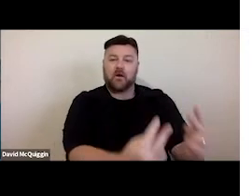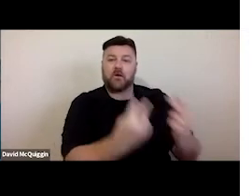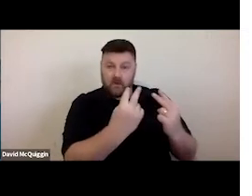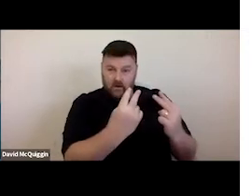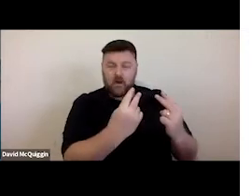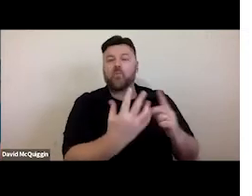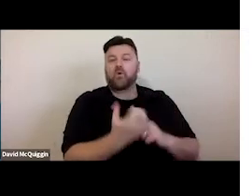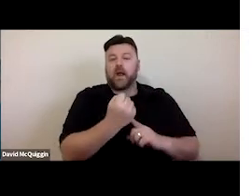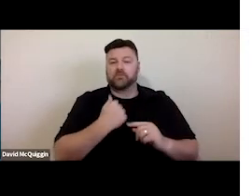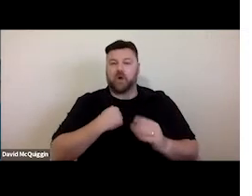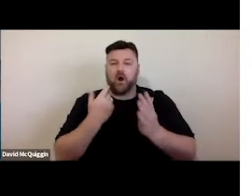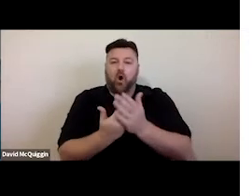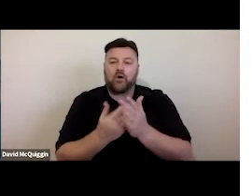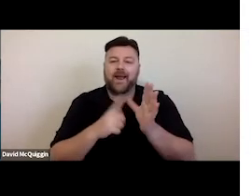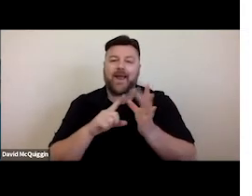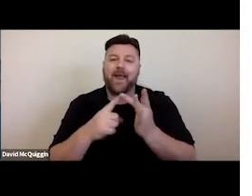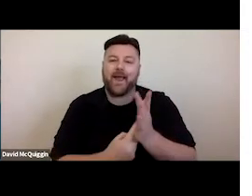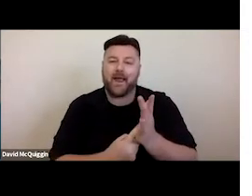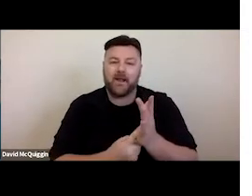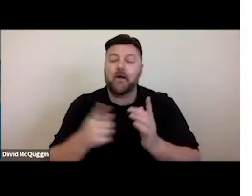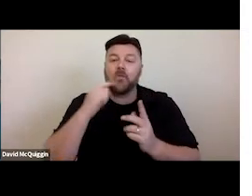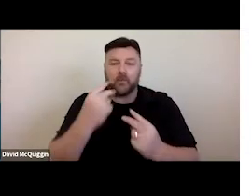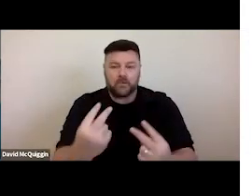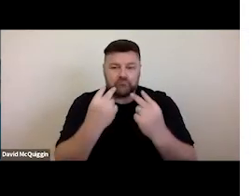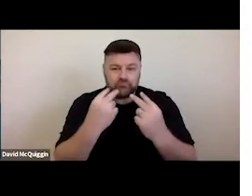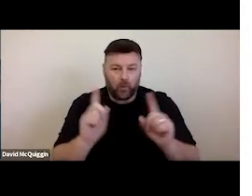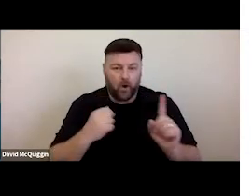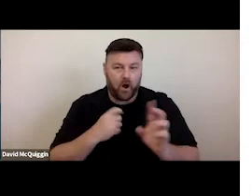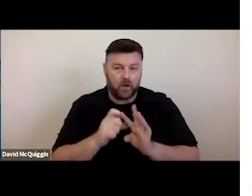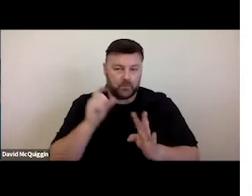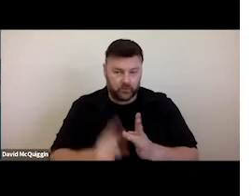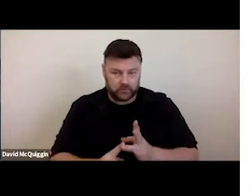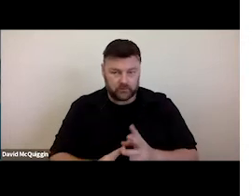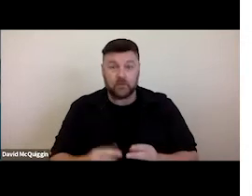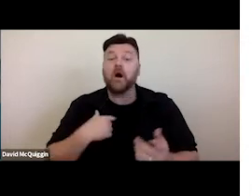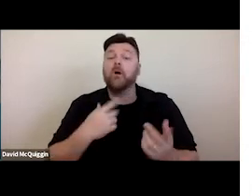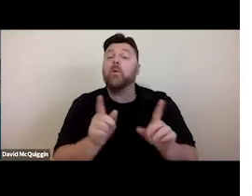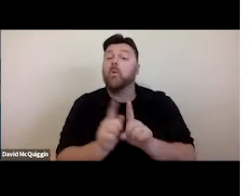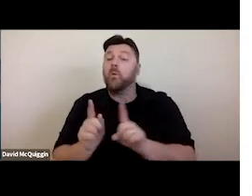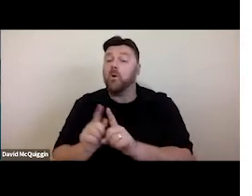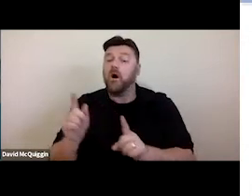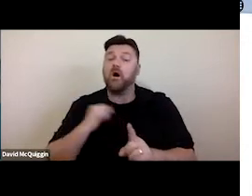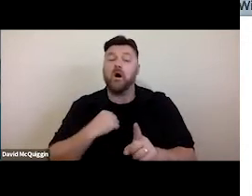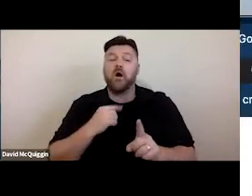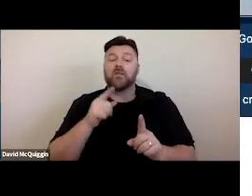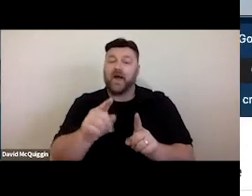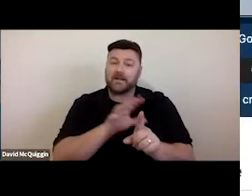But it's analysing what's going on, but another part of the algorithm is also picking up on what is news for the day.